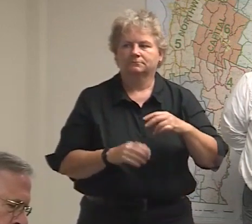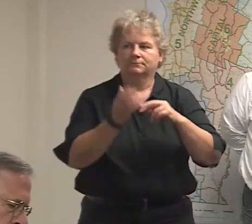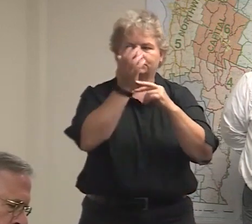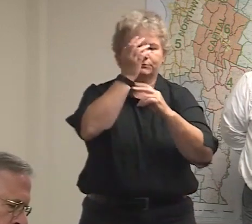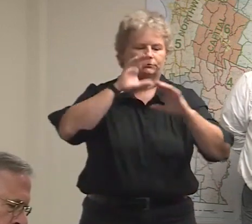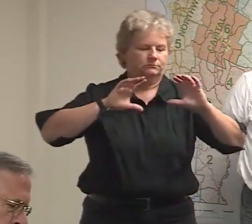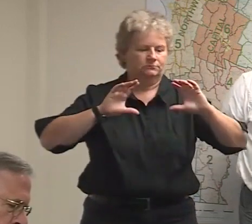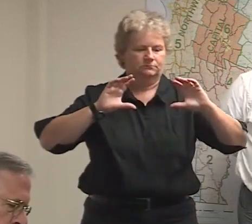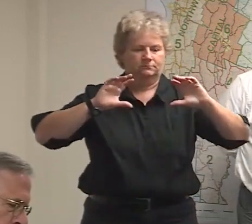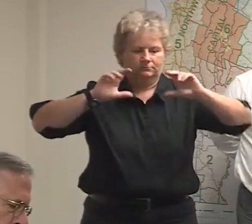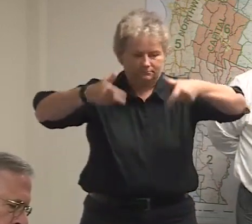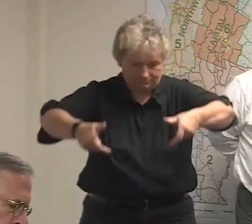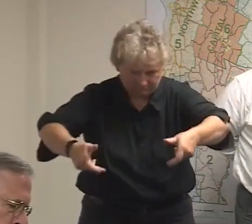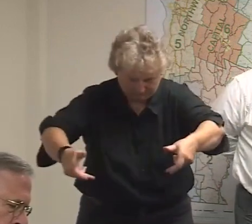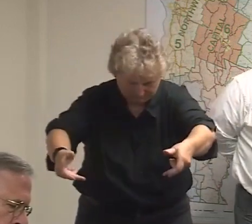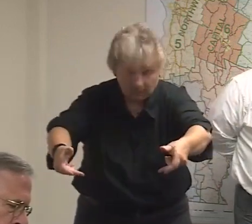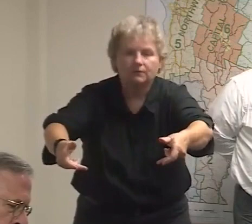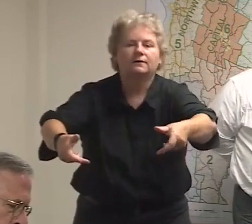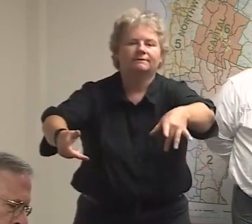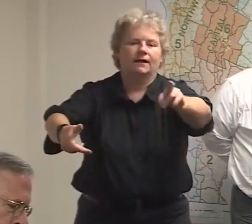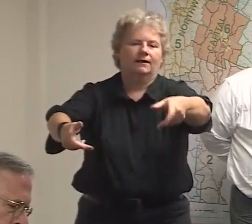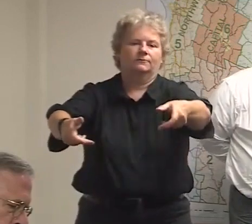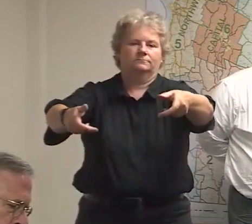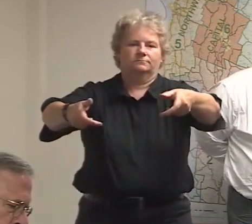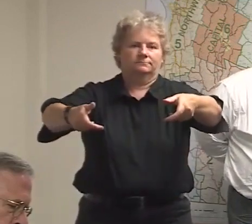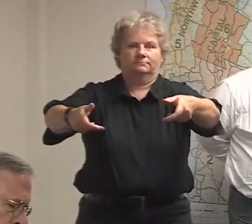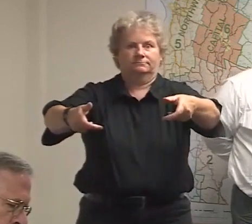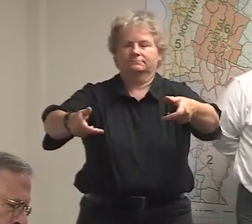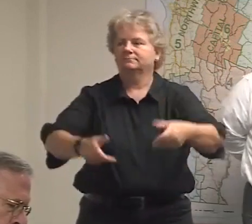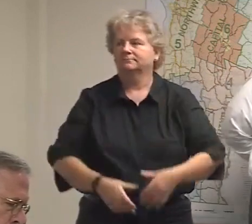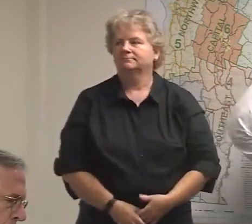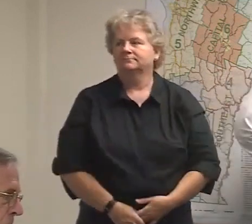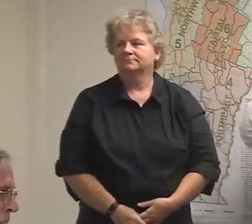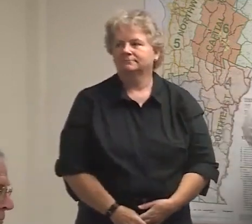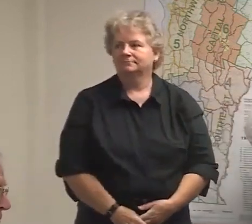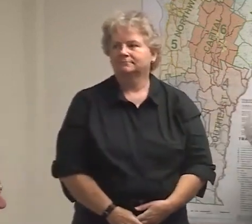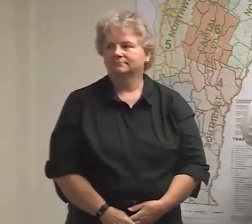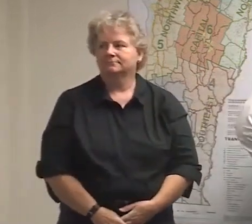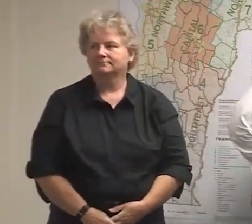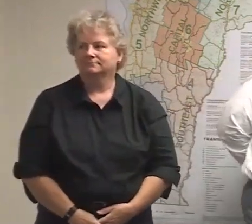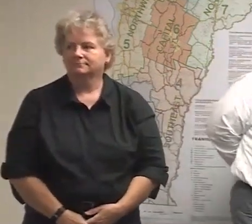HAVE NOT, AT THIS POINT IN TIME. THANK YOU. ALL.